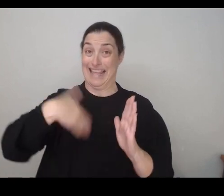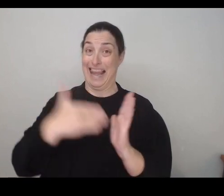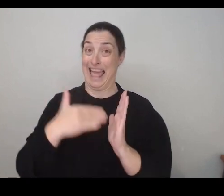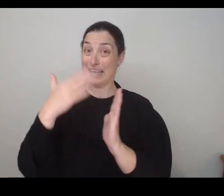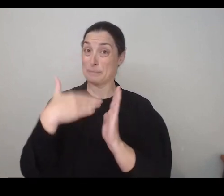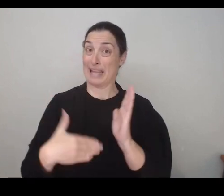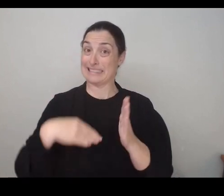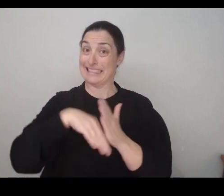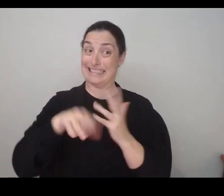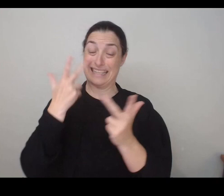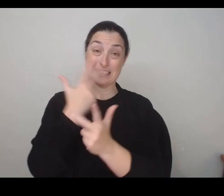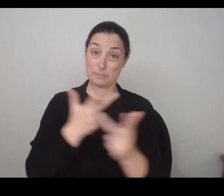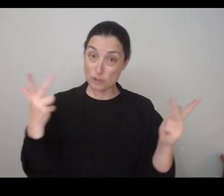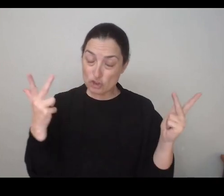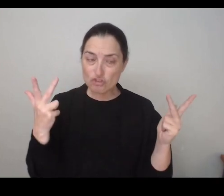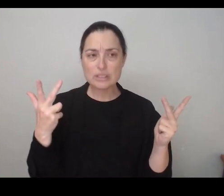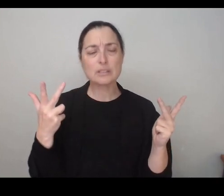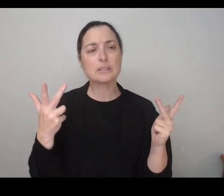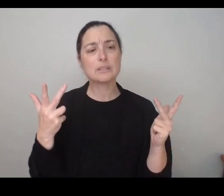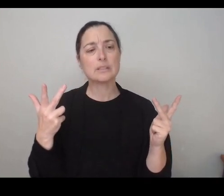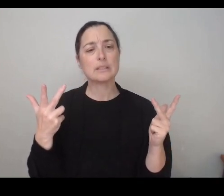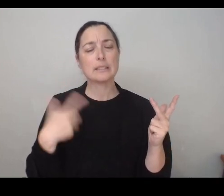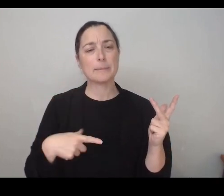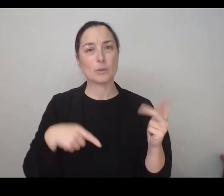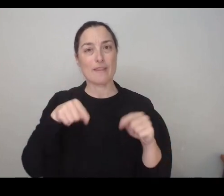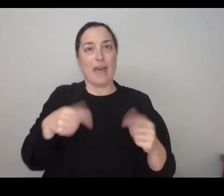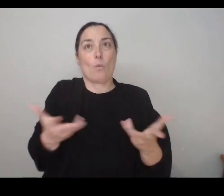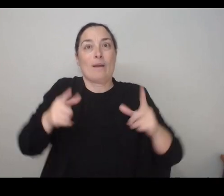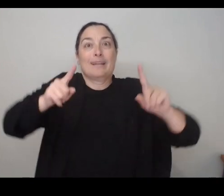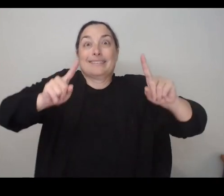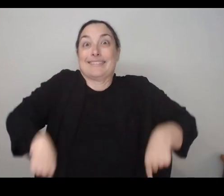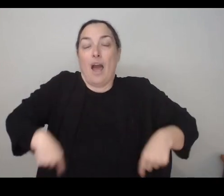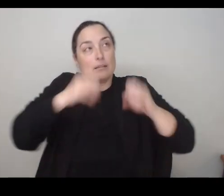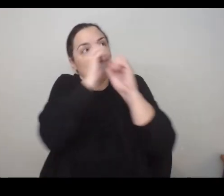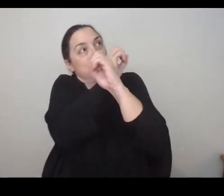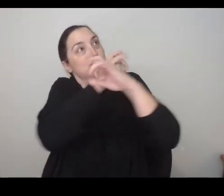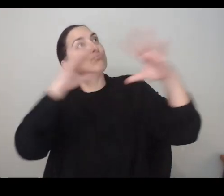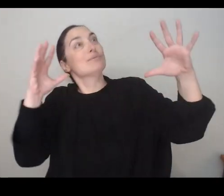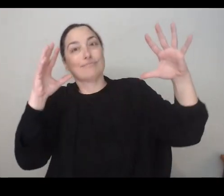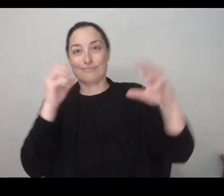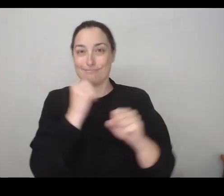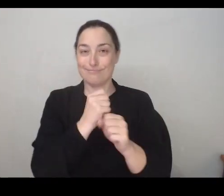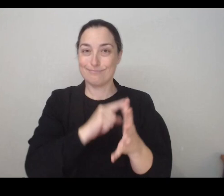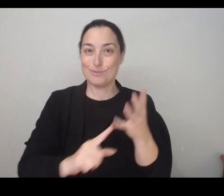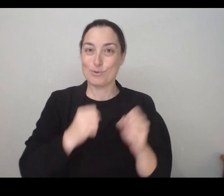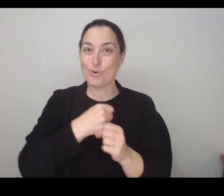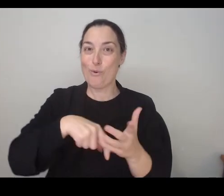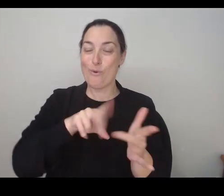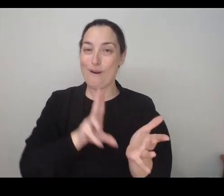because here starts the legend of Gauguin. You know, it's very difficult to know what happened really in the Marquesas,